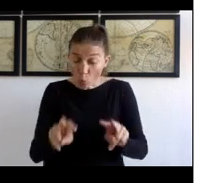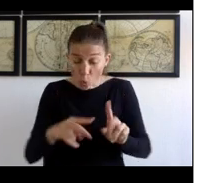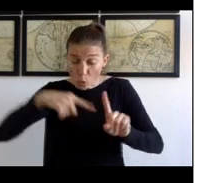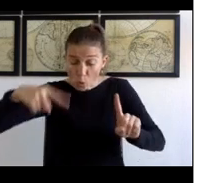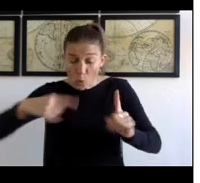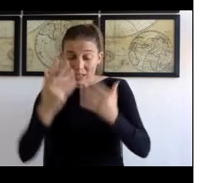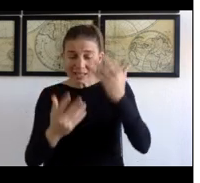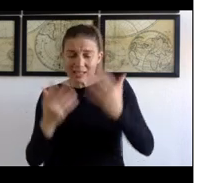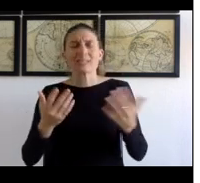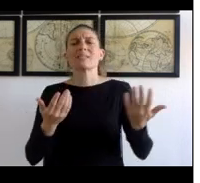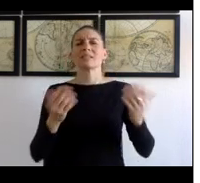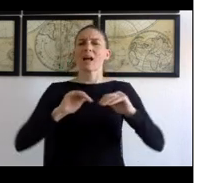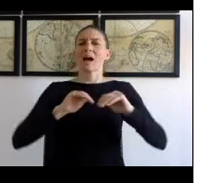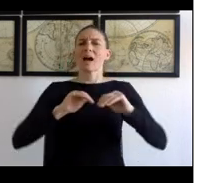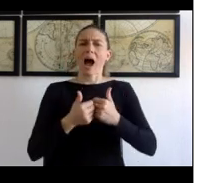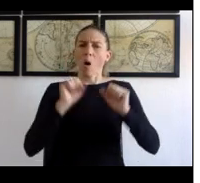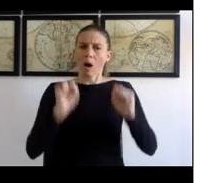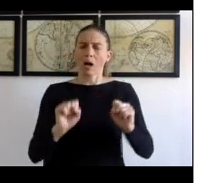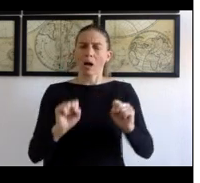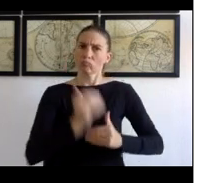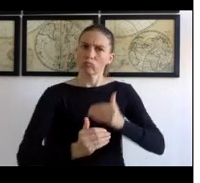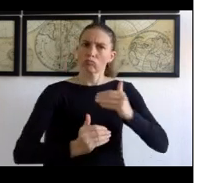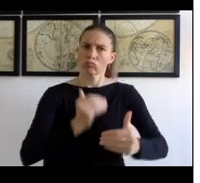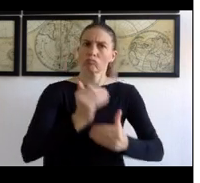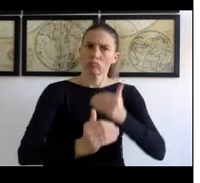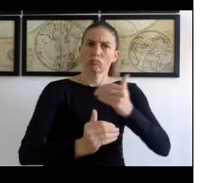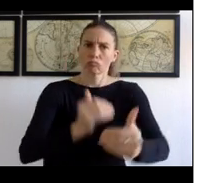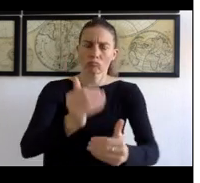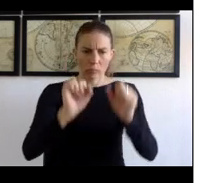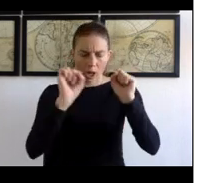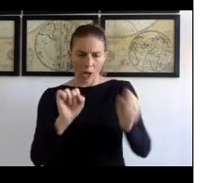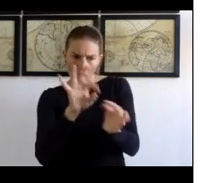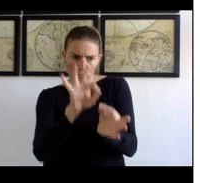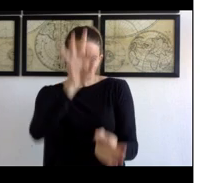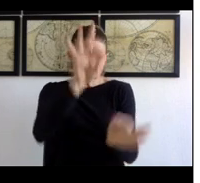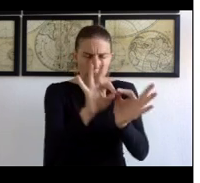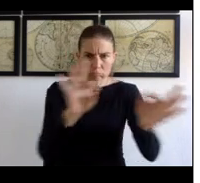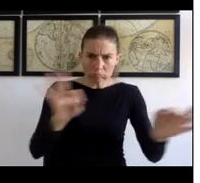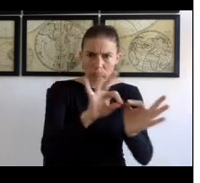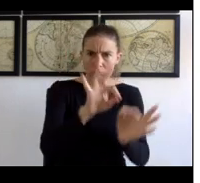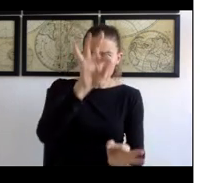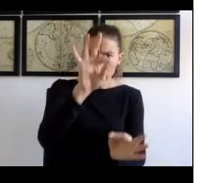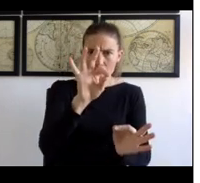and/or Persons with Disabilities, proportionate of population data